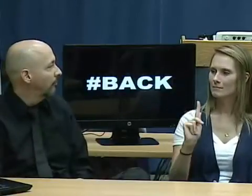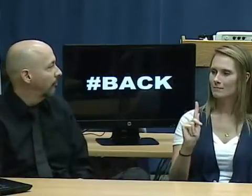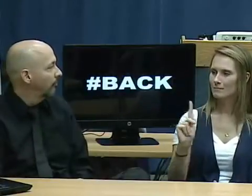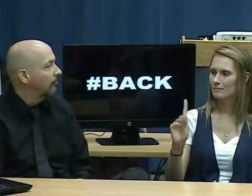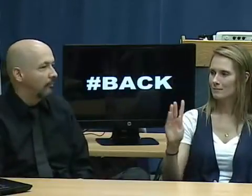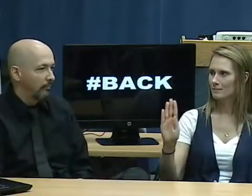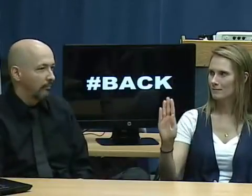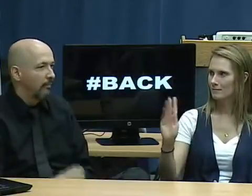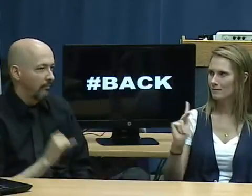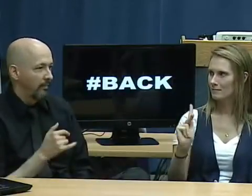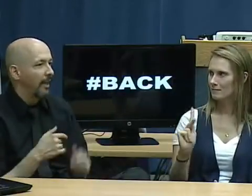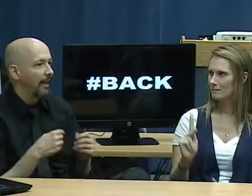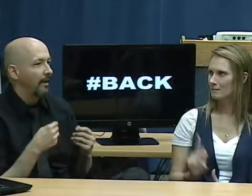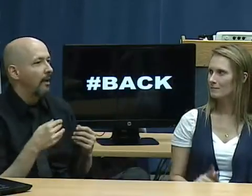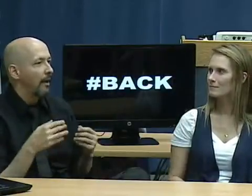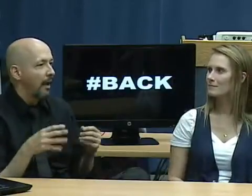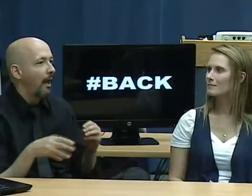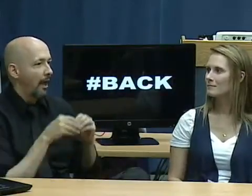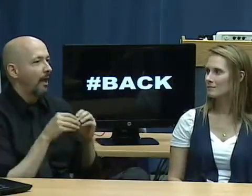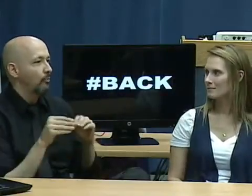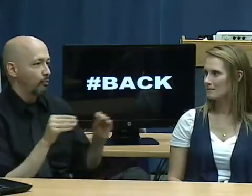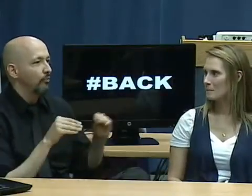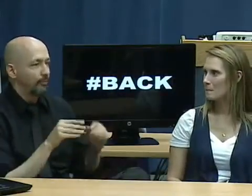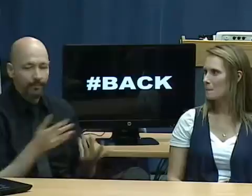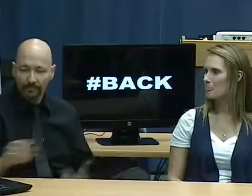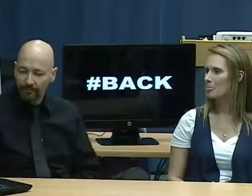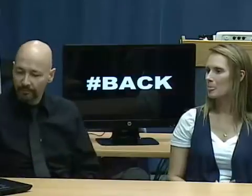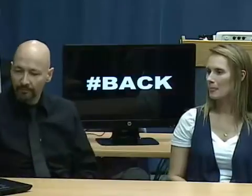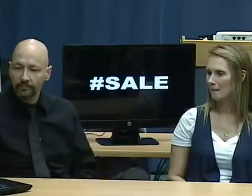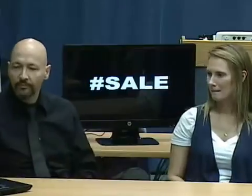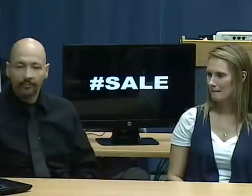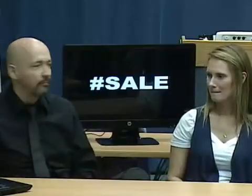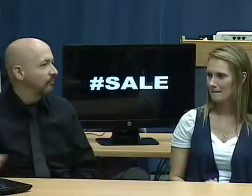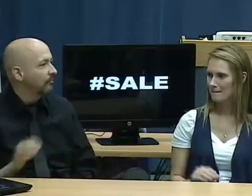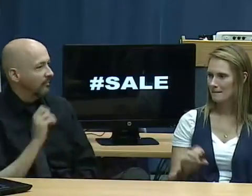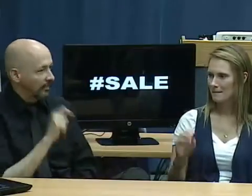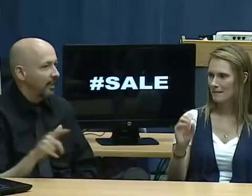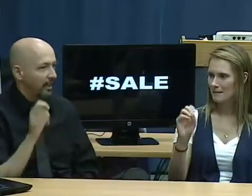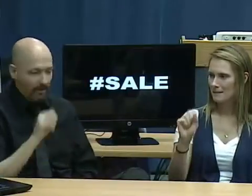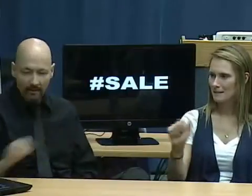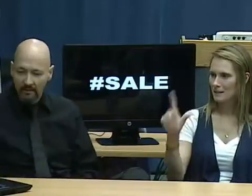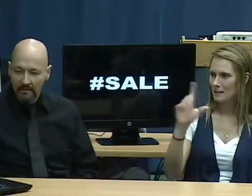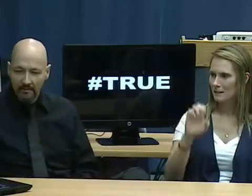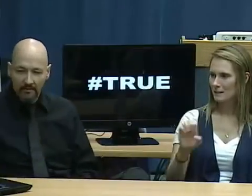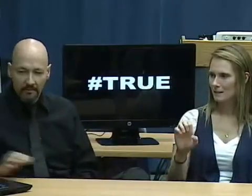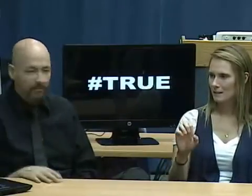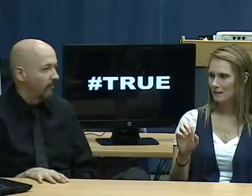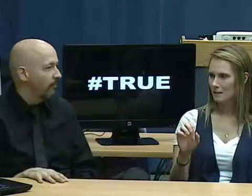#BACK That has added movement. #SALE